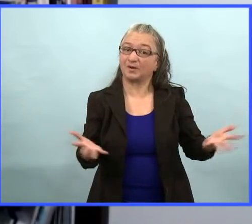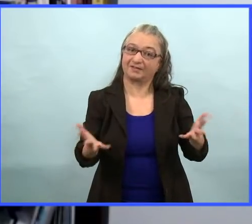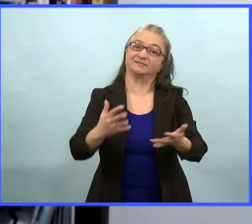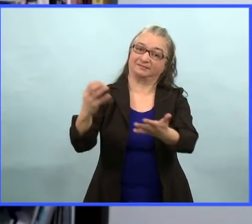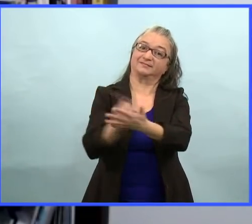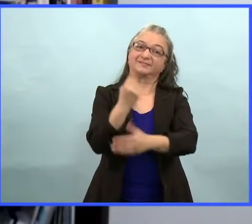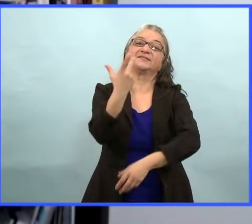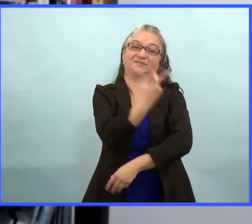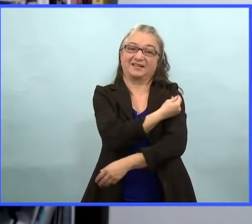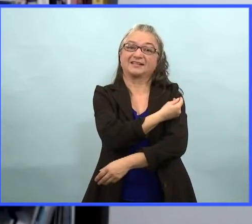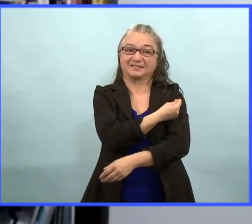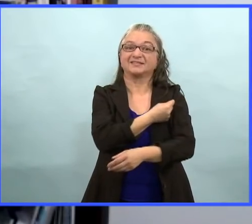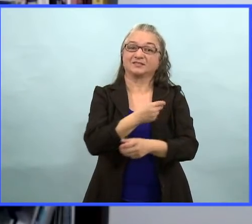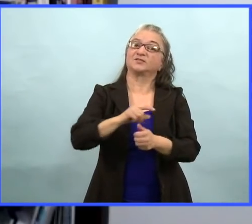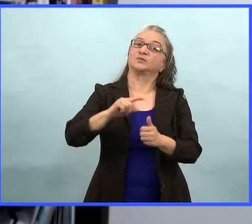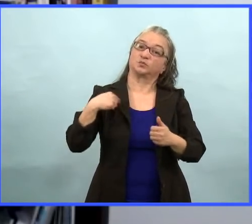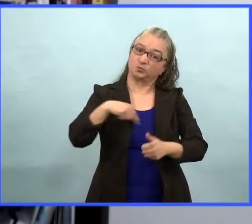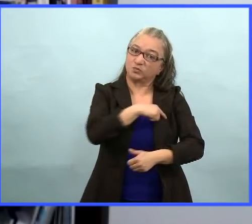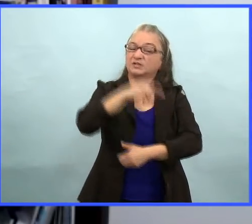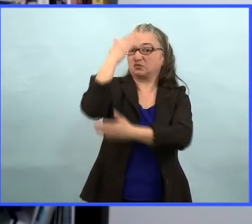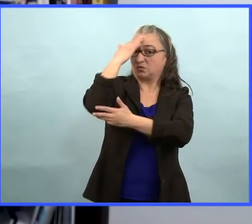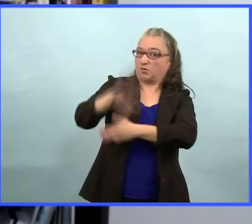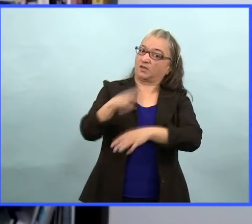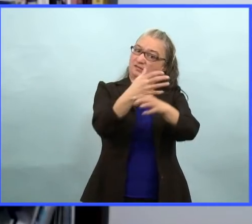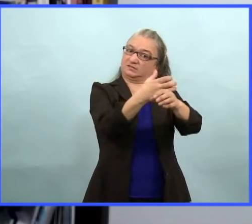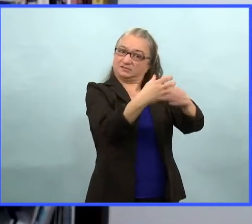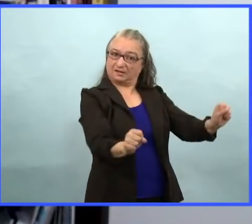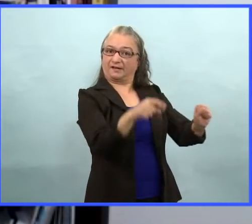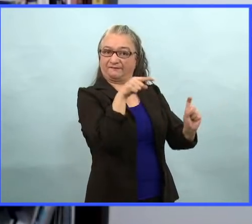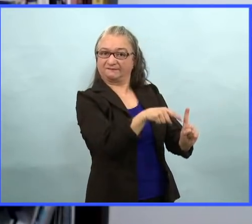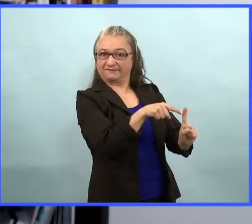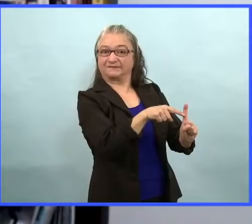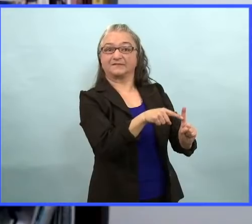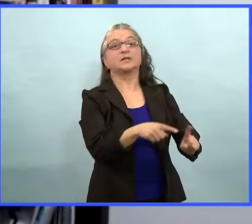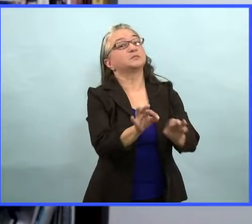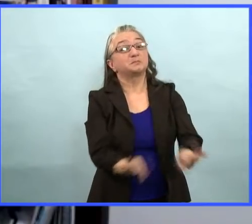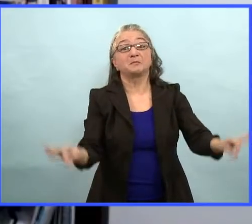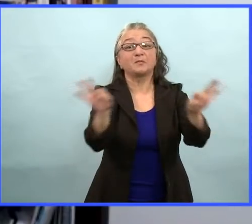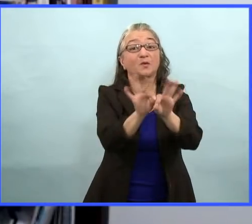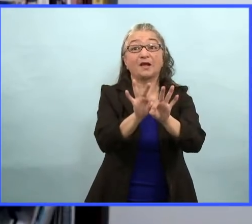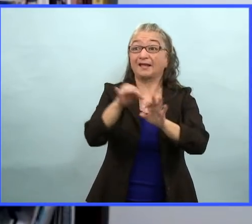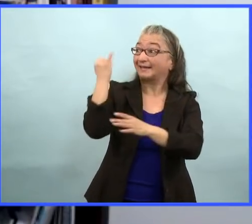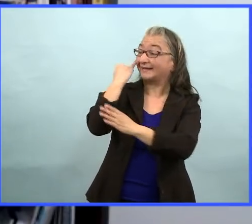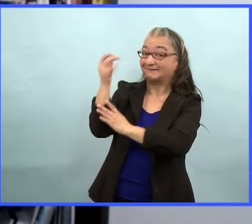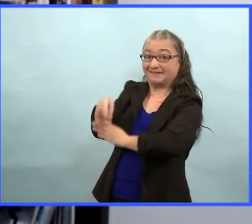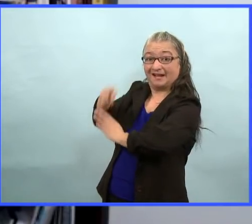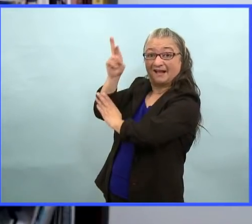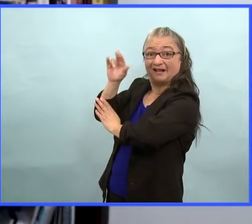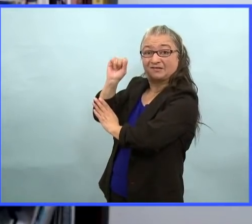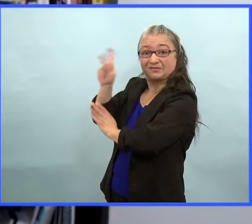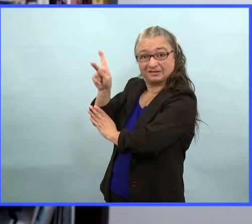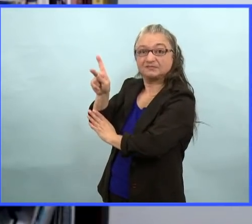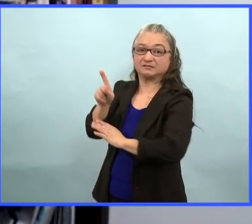protect those that we know are at higher risk i want to be clear at this time neither the